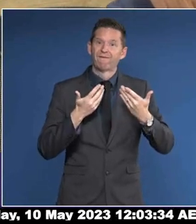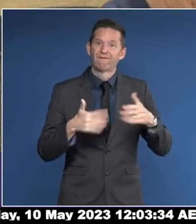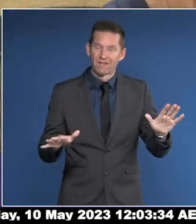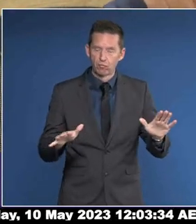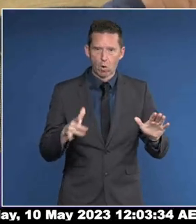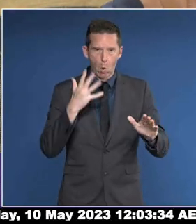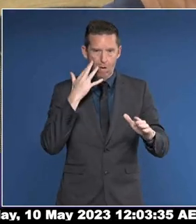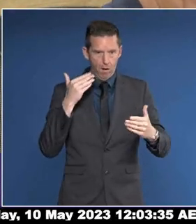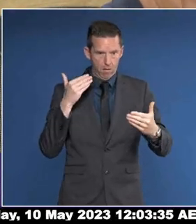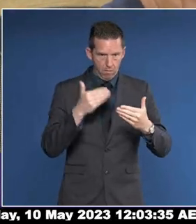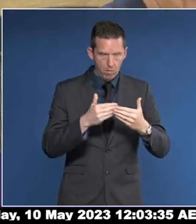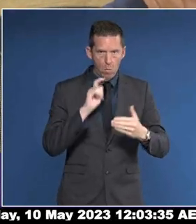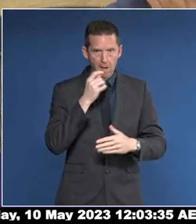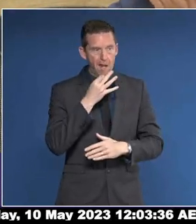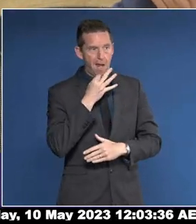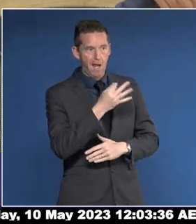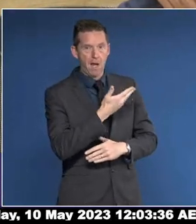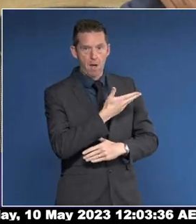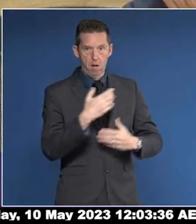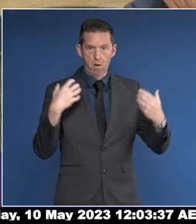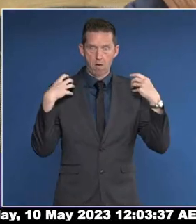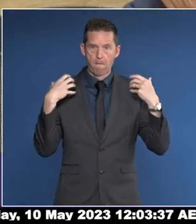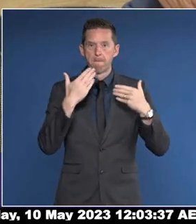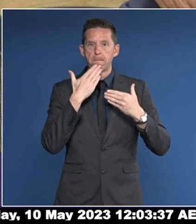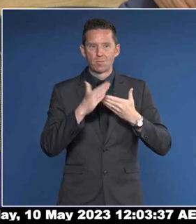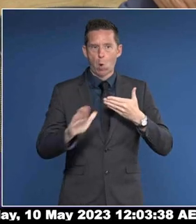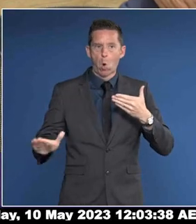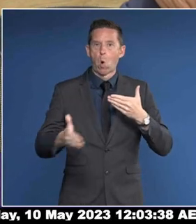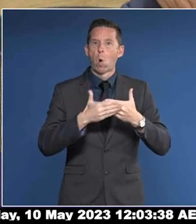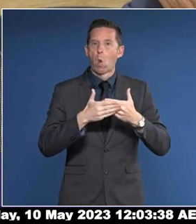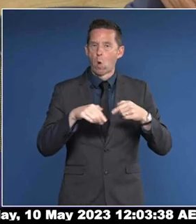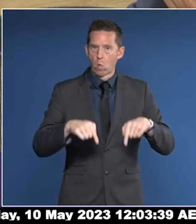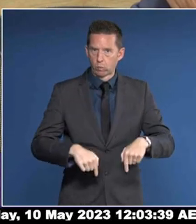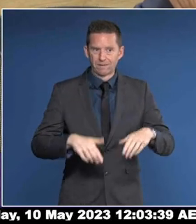I'll ask the Commission to close the hearing room, and the only people permitted in the